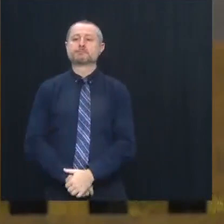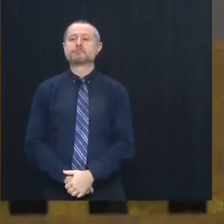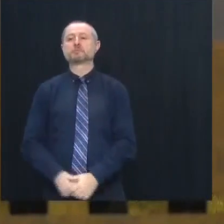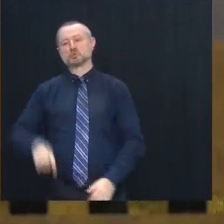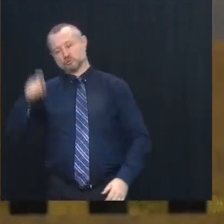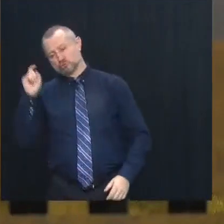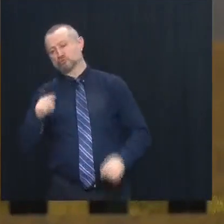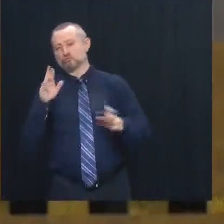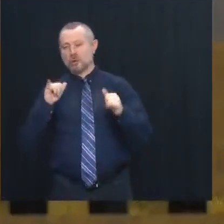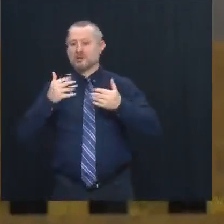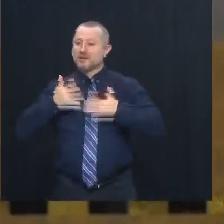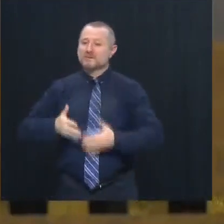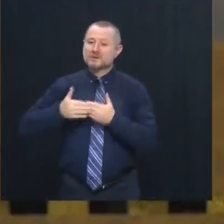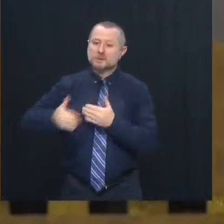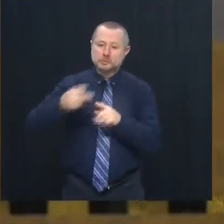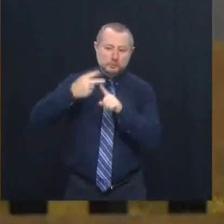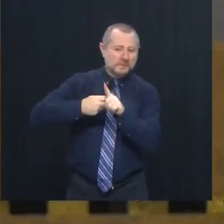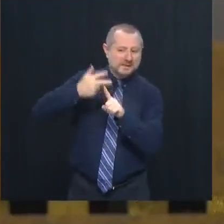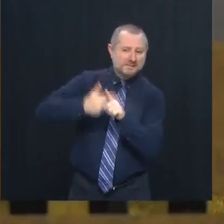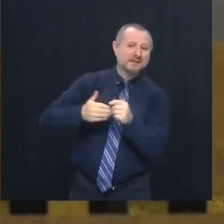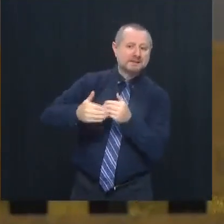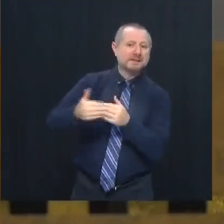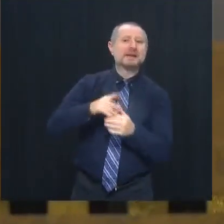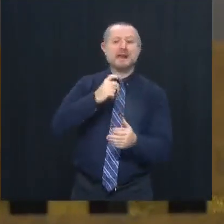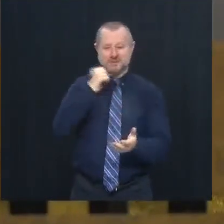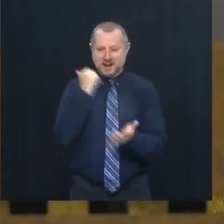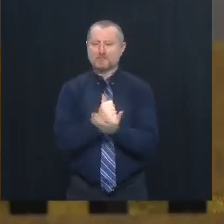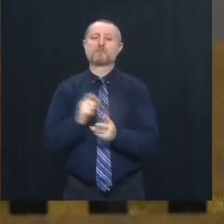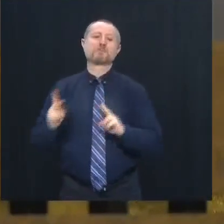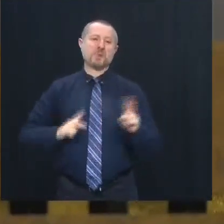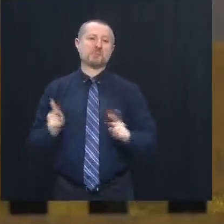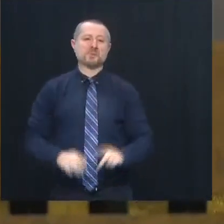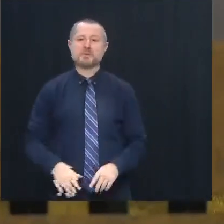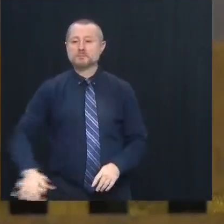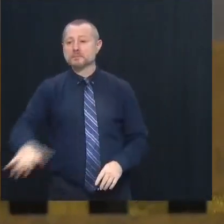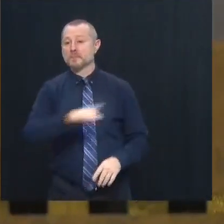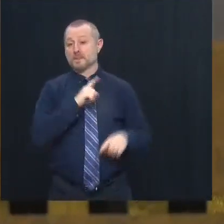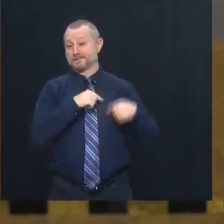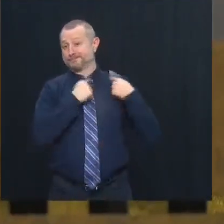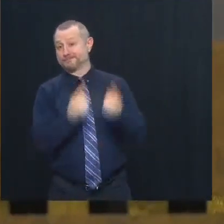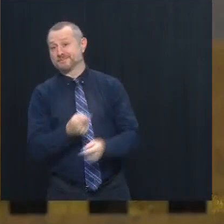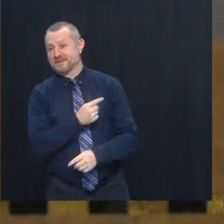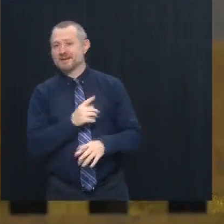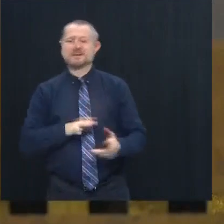STOP THE HATRED. LAST MONTHS ACTUALLY TRYING TO